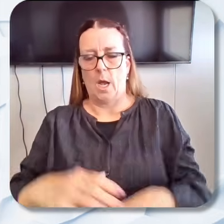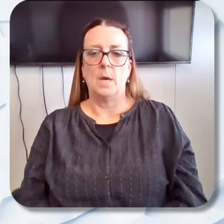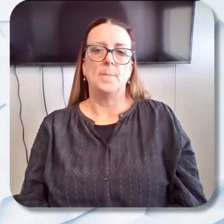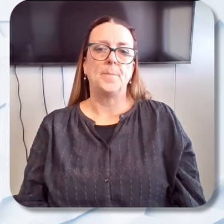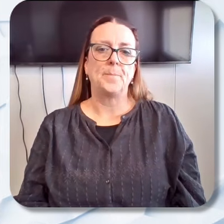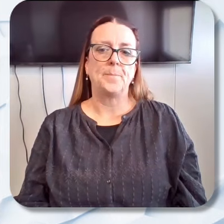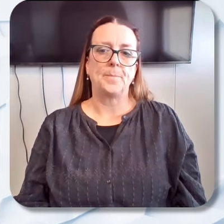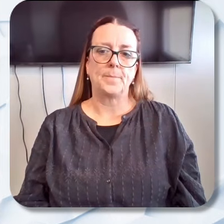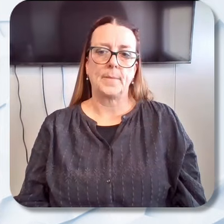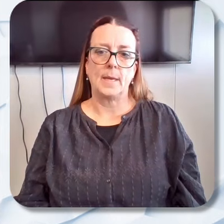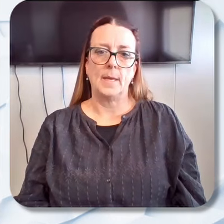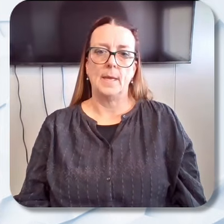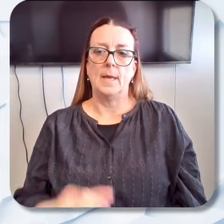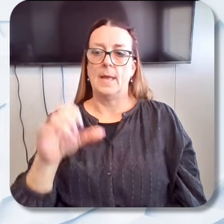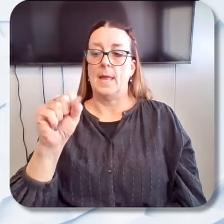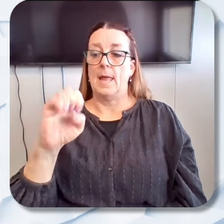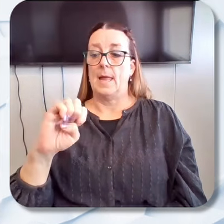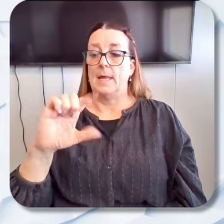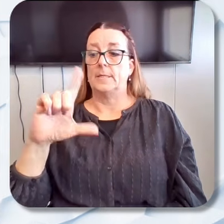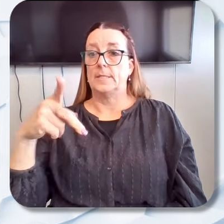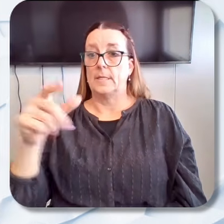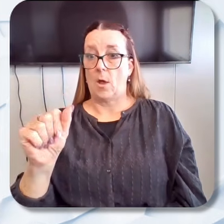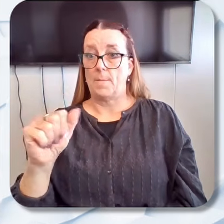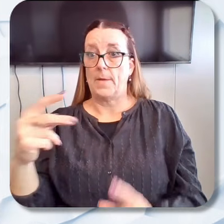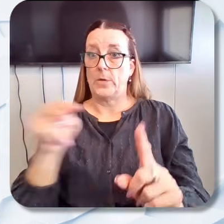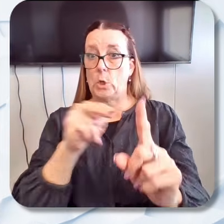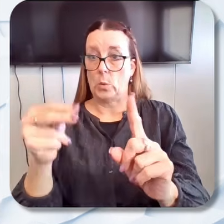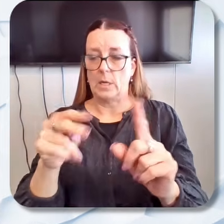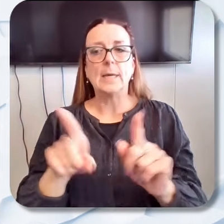So the SELPA view, when you log in with the same login.